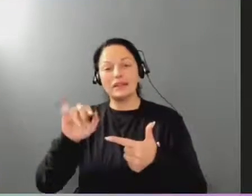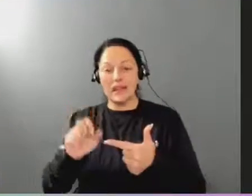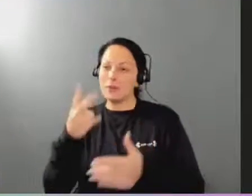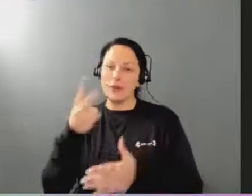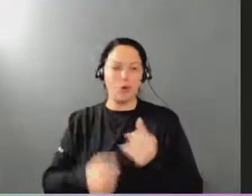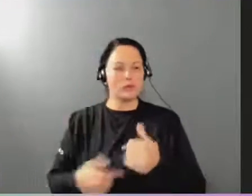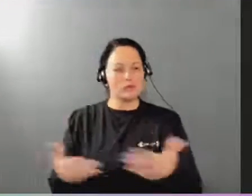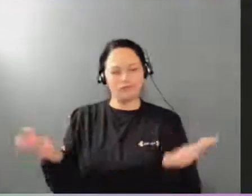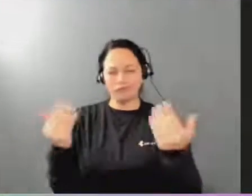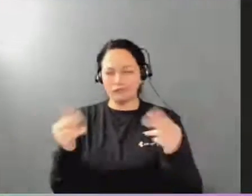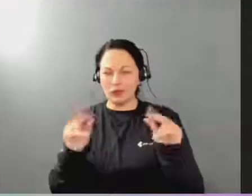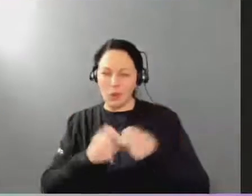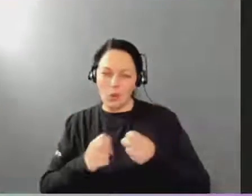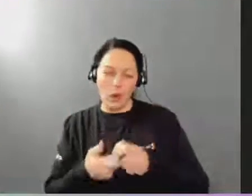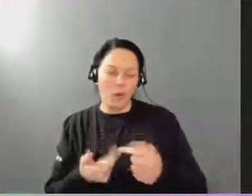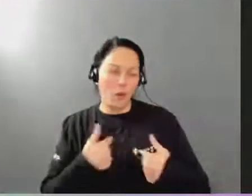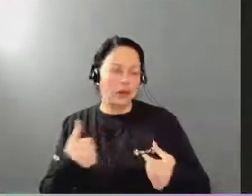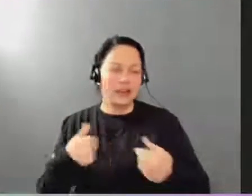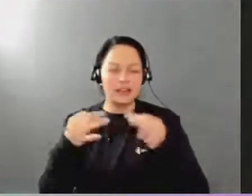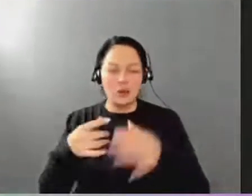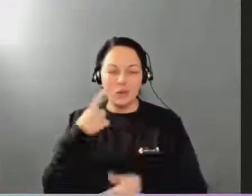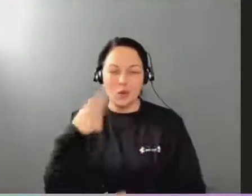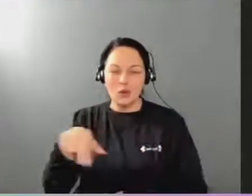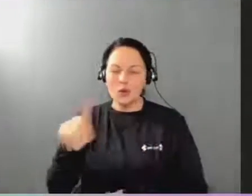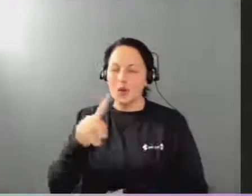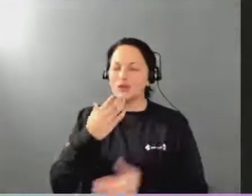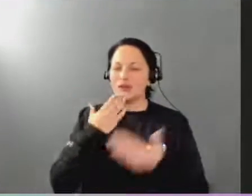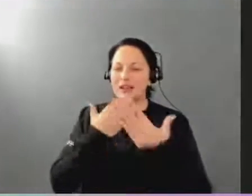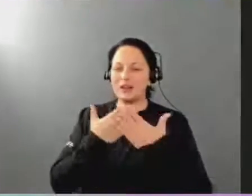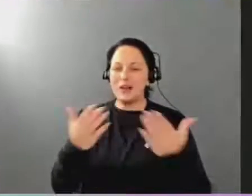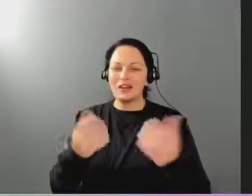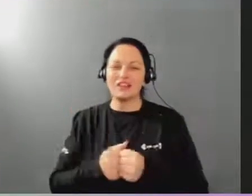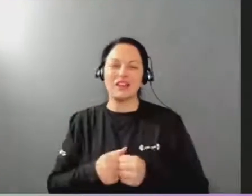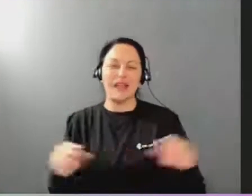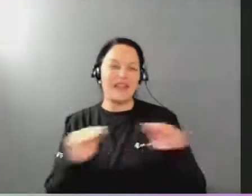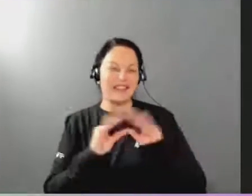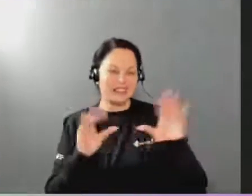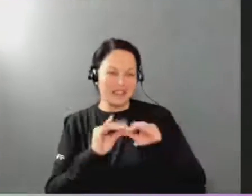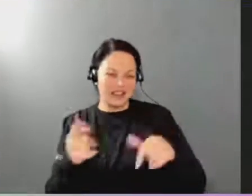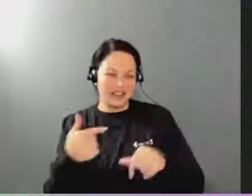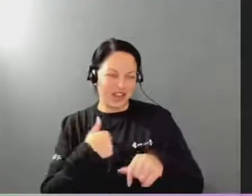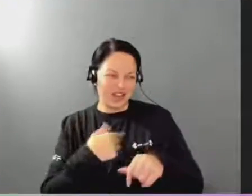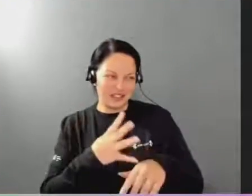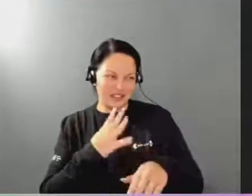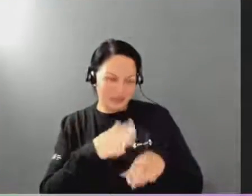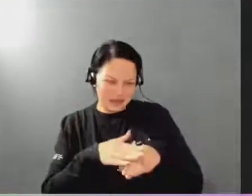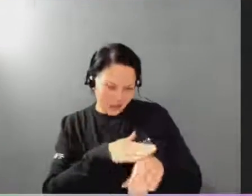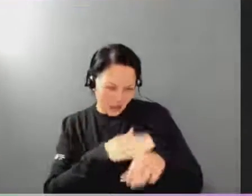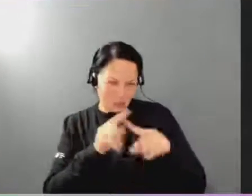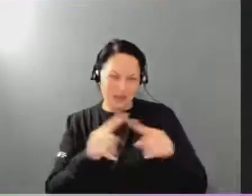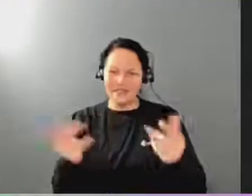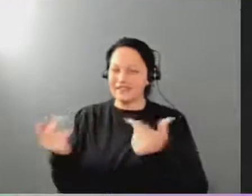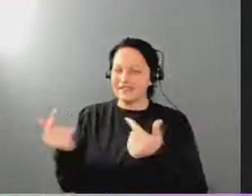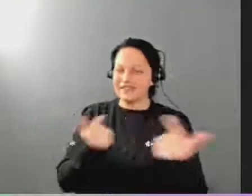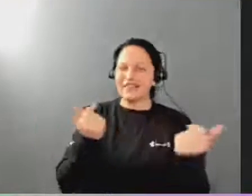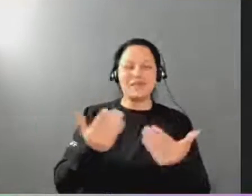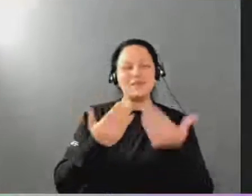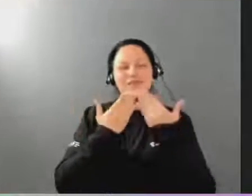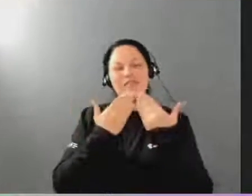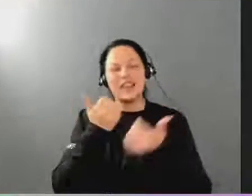before we started we got to remember to speak slower and both Nicole and said said we will interpret for you. Thank